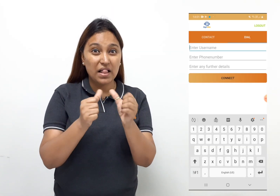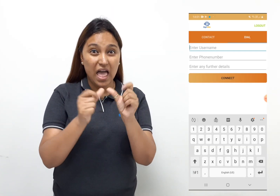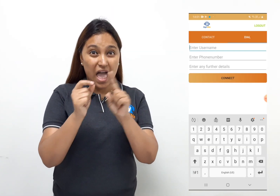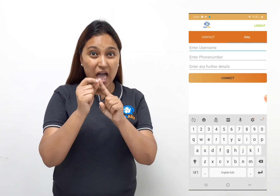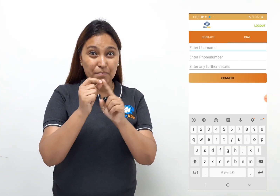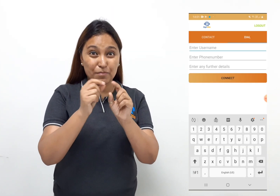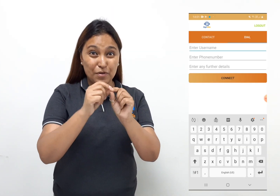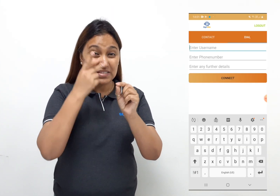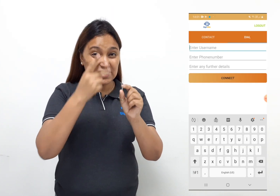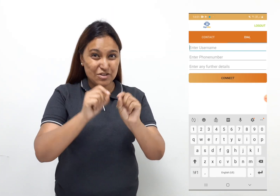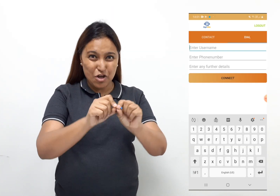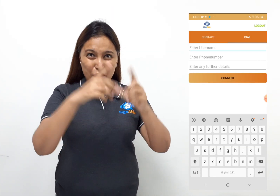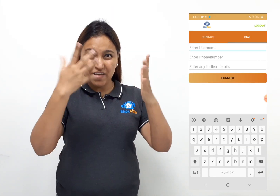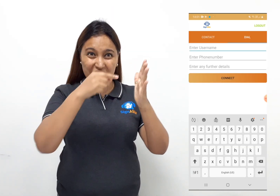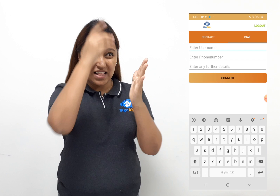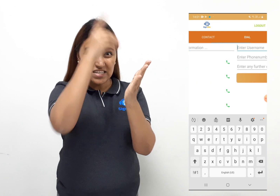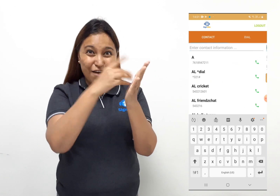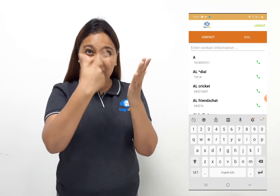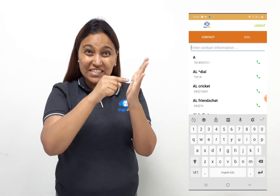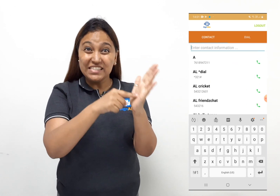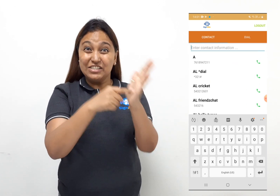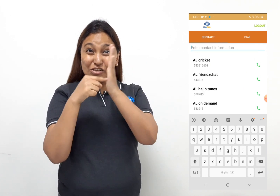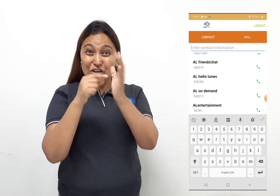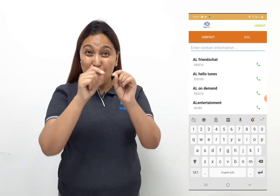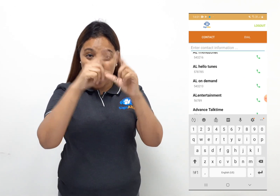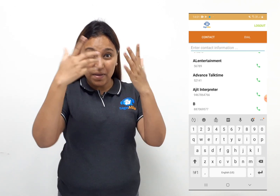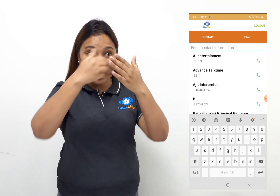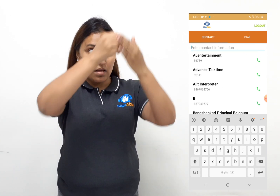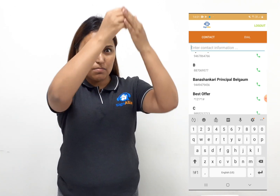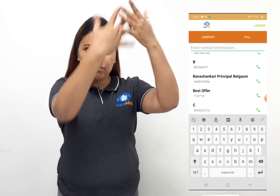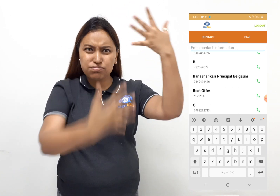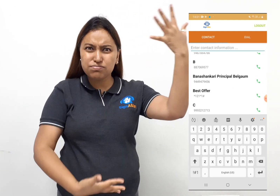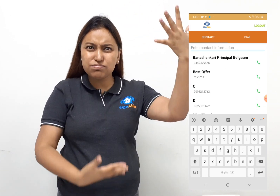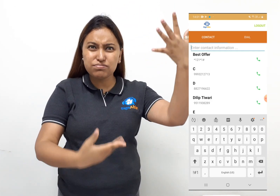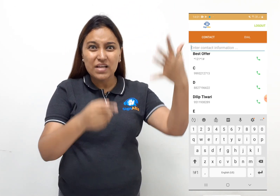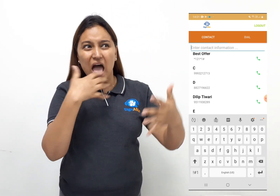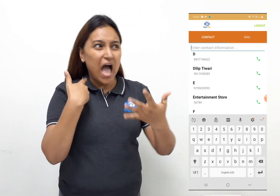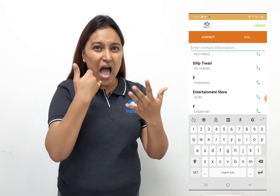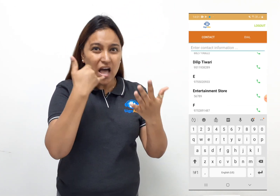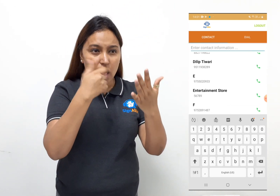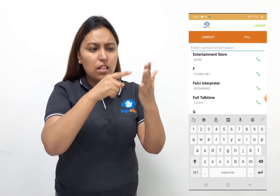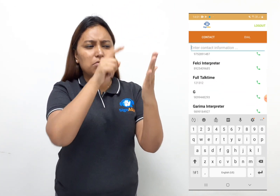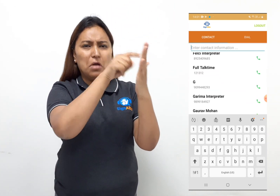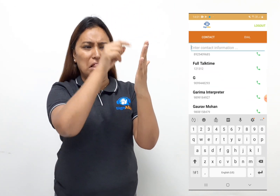After opening, you will see the phone numbers listed.